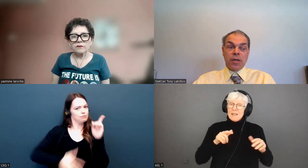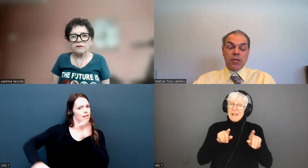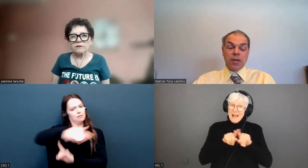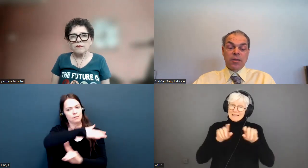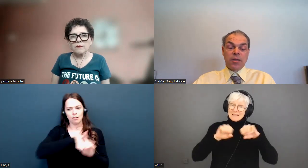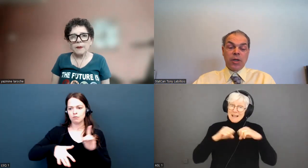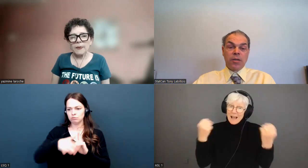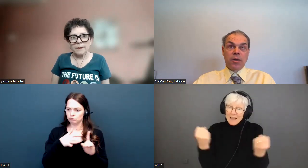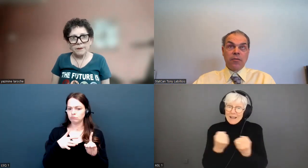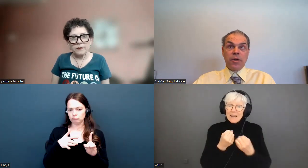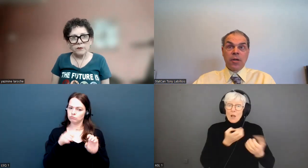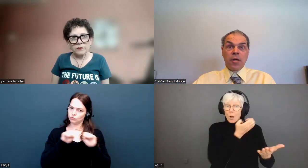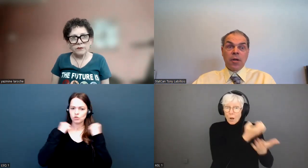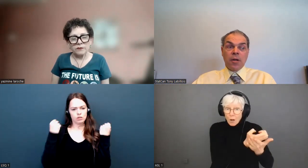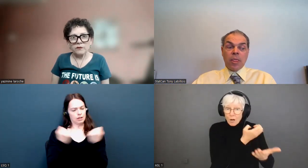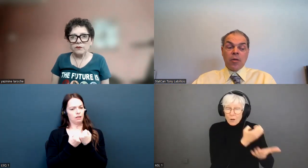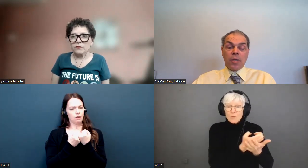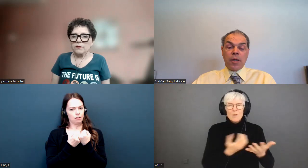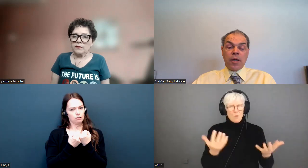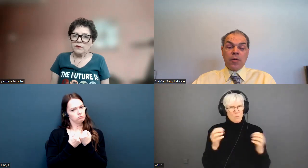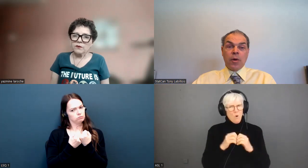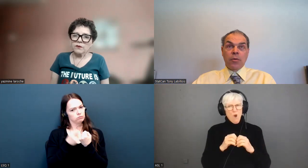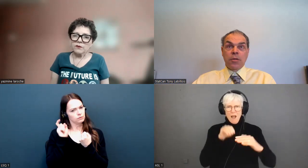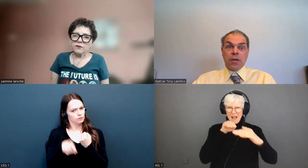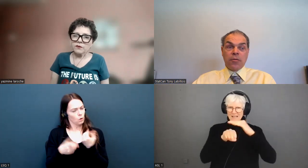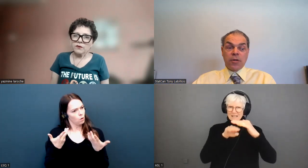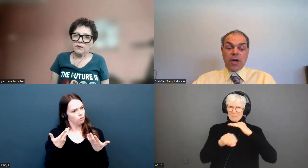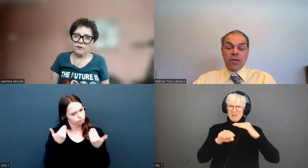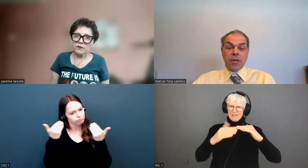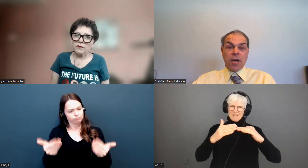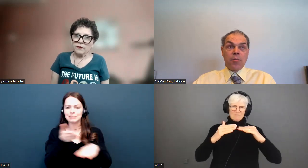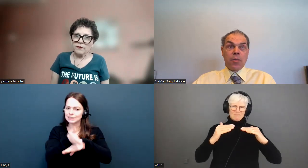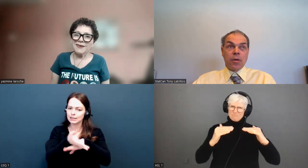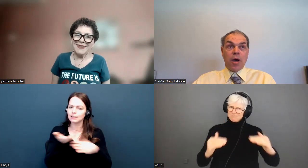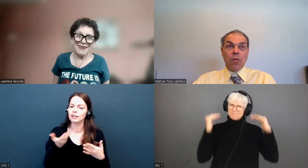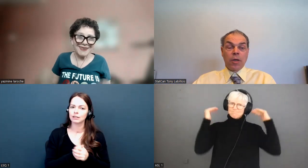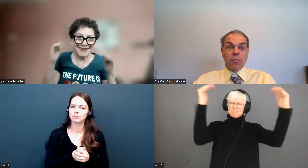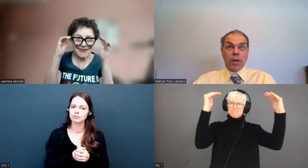that is accessibility confident but I'm always looking for advice um on how we can better